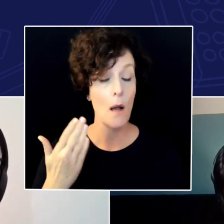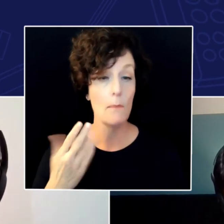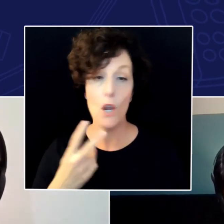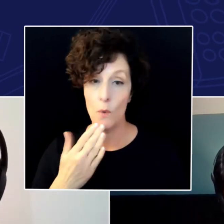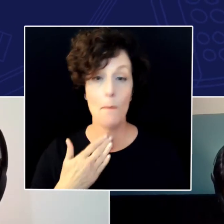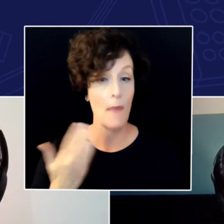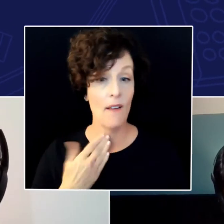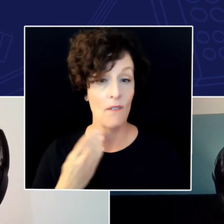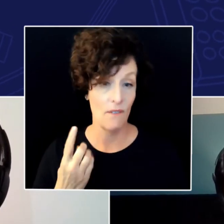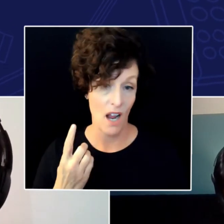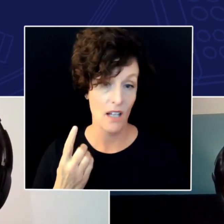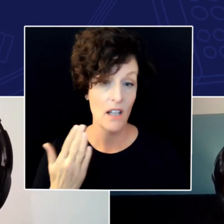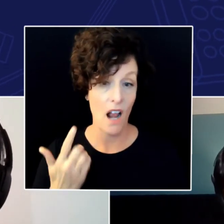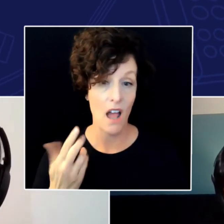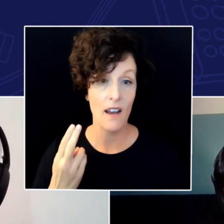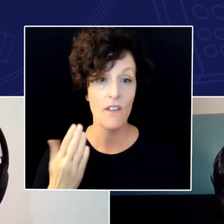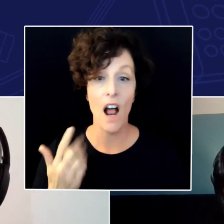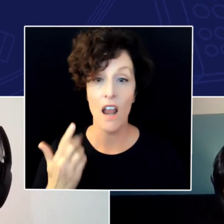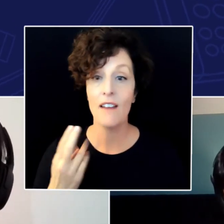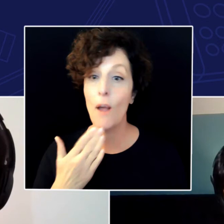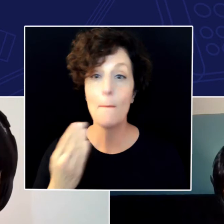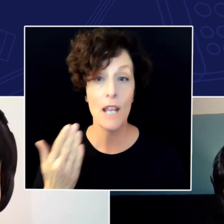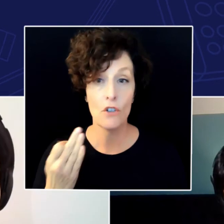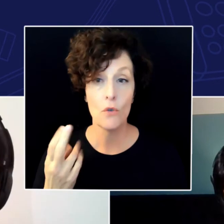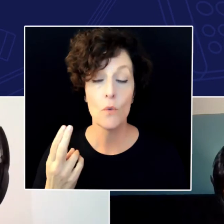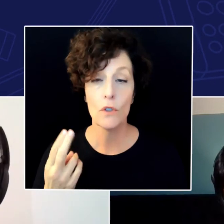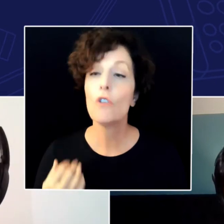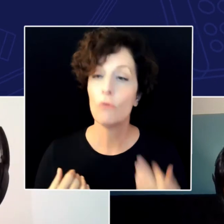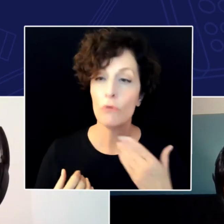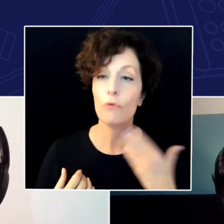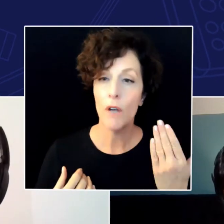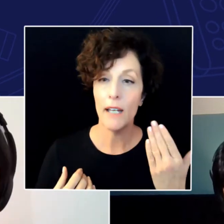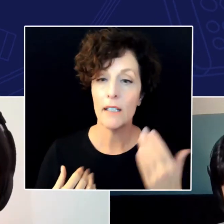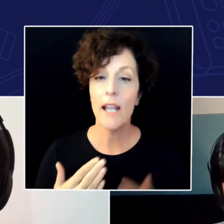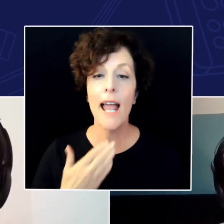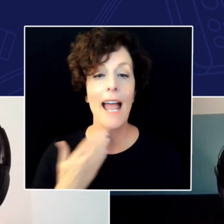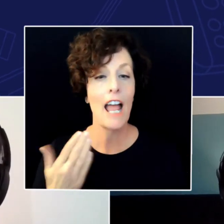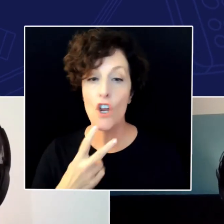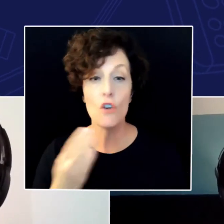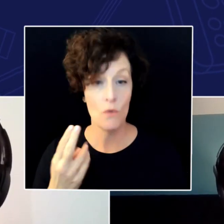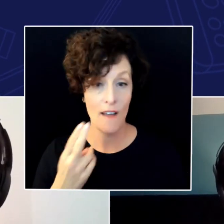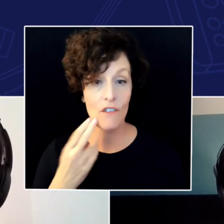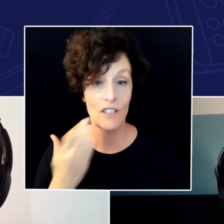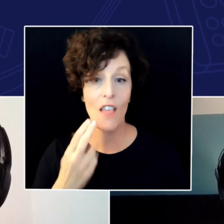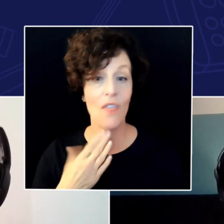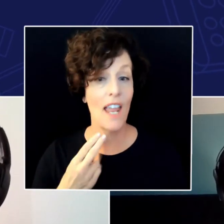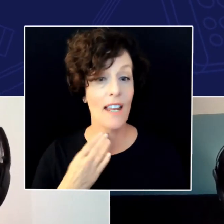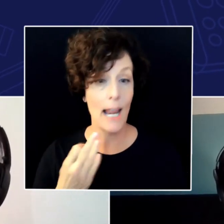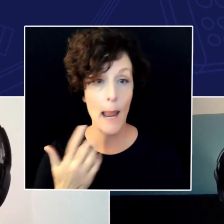you may find a lot -- a lot of mentors [in your] major at university and that they can help